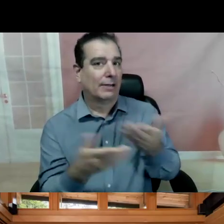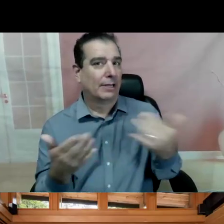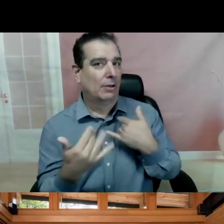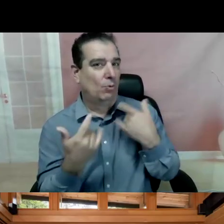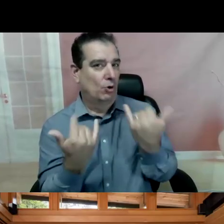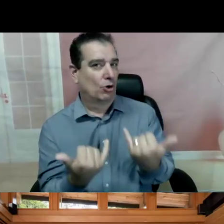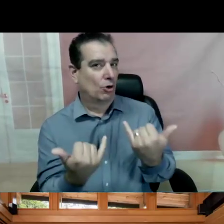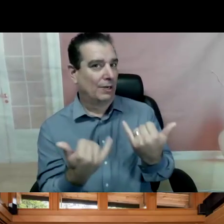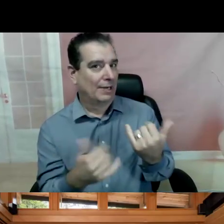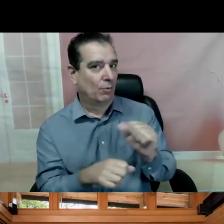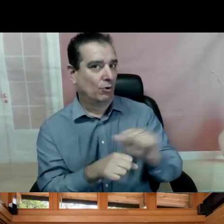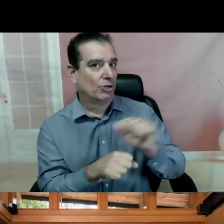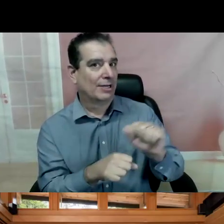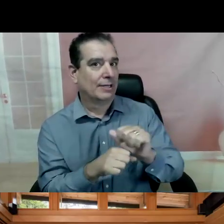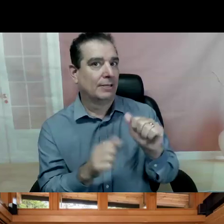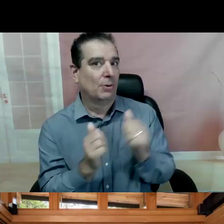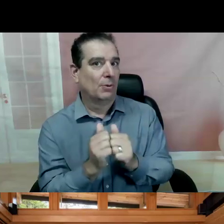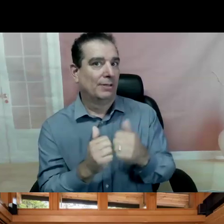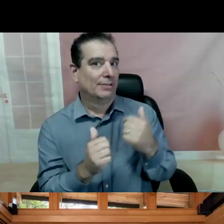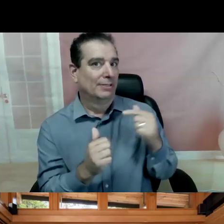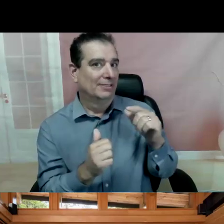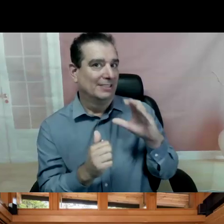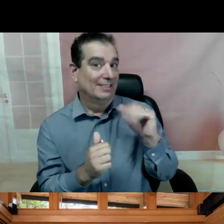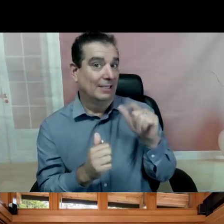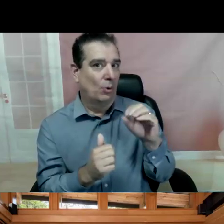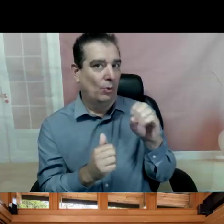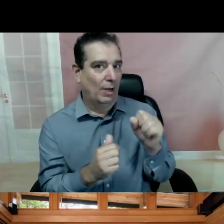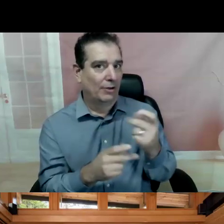for communication, those kinds of things. I mean, we are in talks about it. It's something that's on